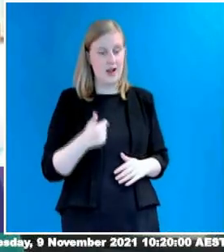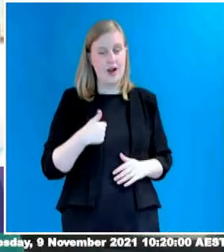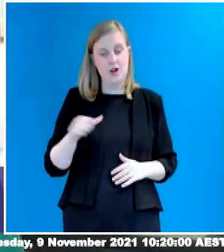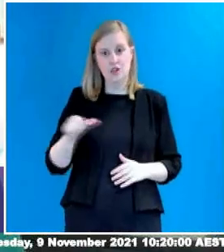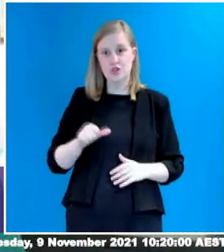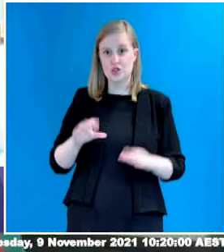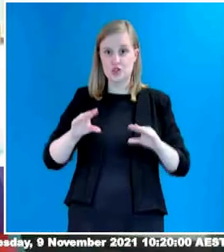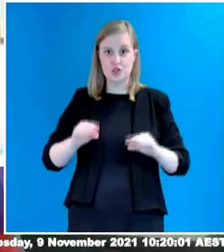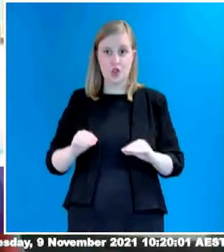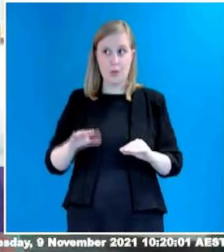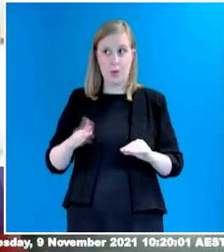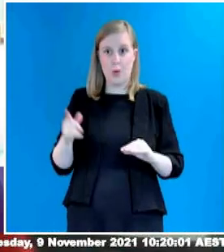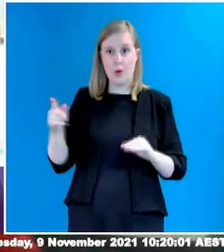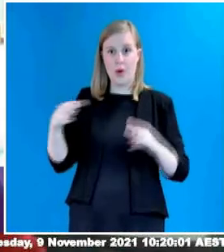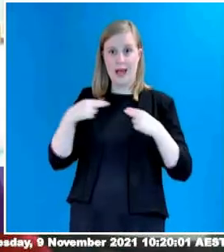in the judicial side of things.